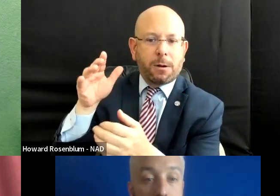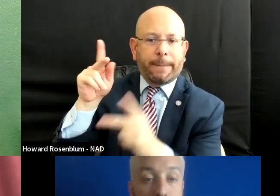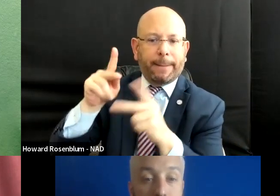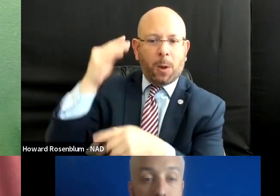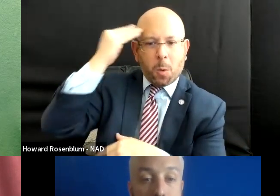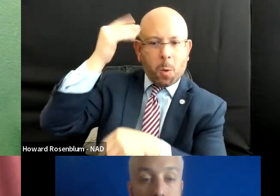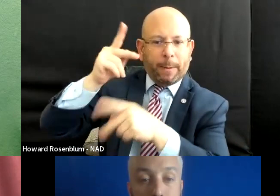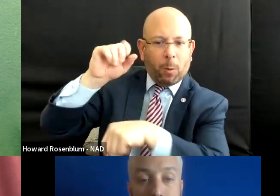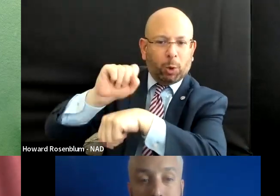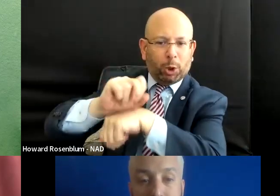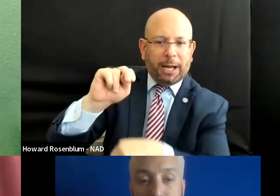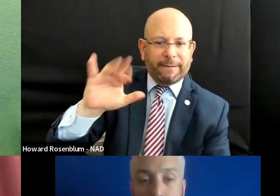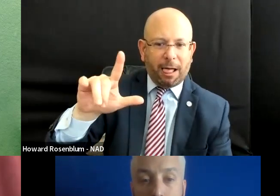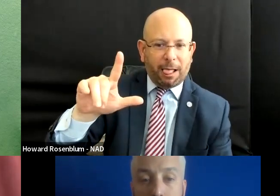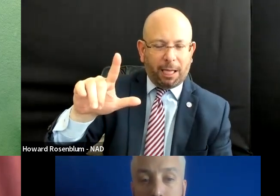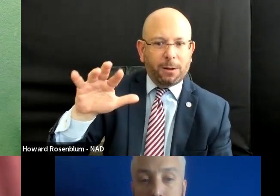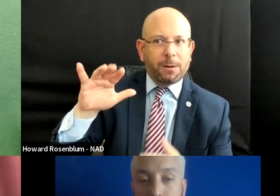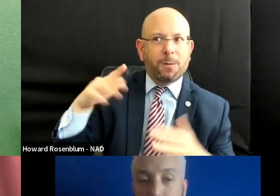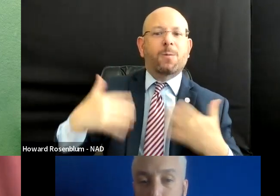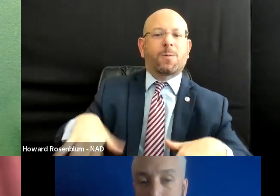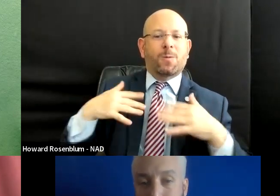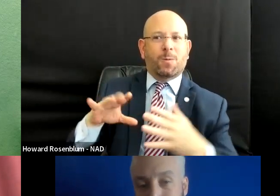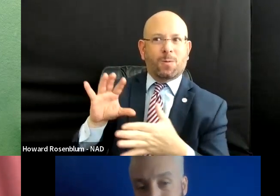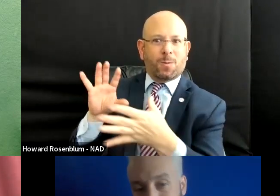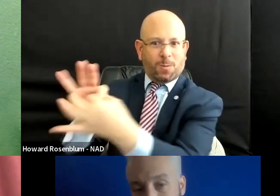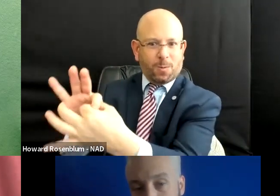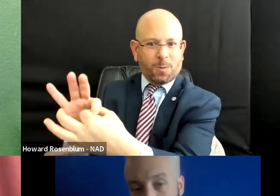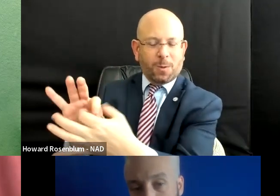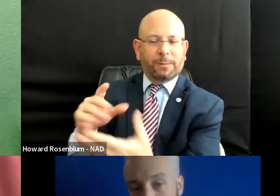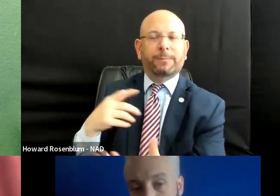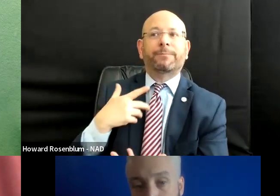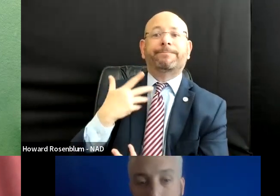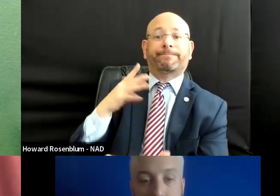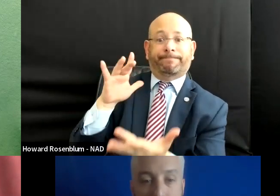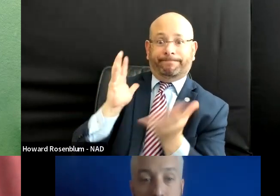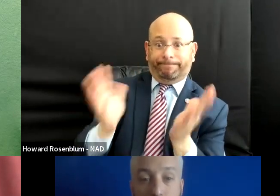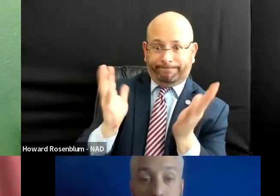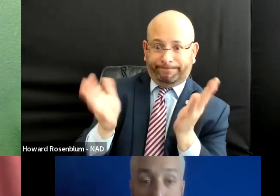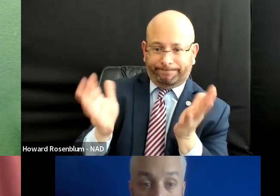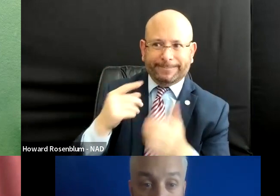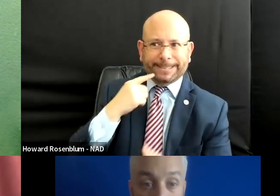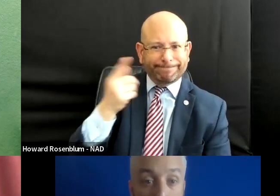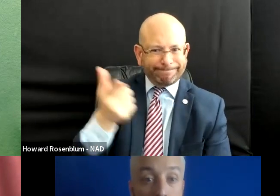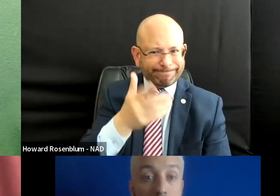there were almost no captions on the commercials, so some people that I knew would have